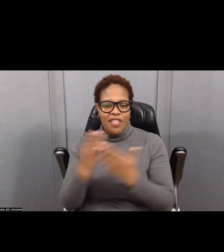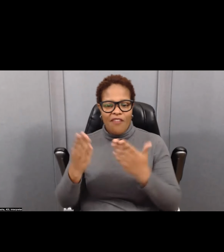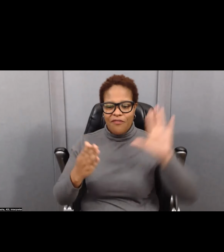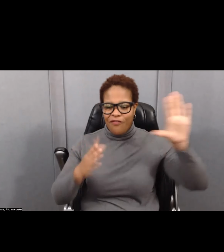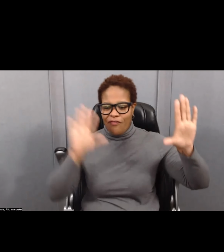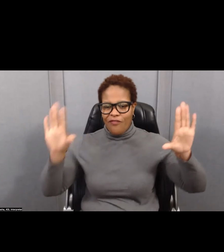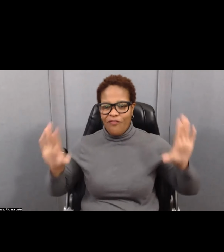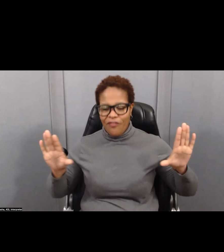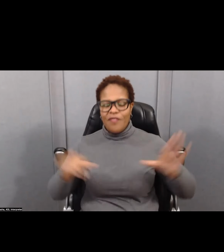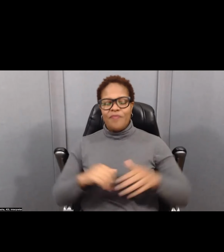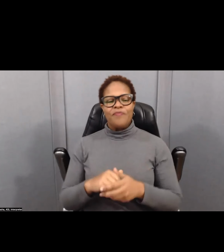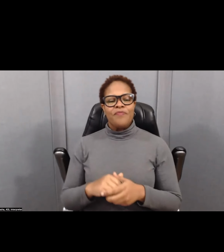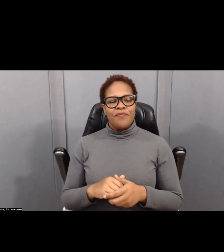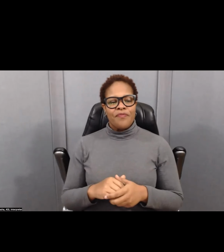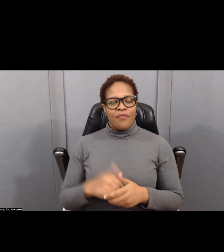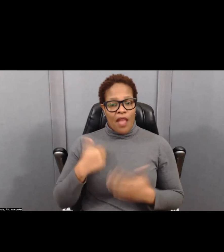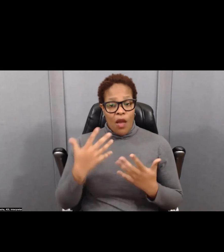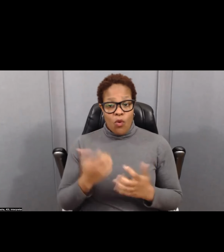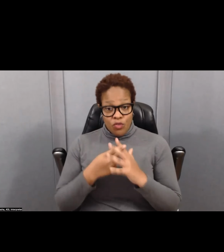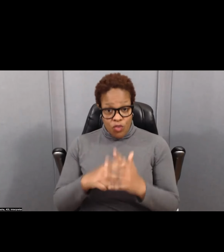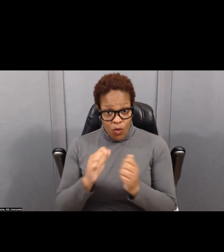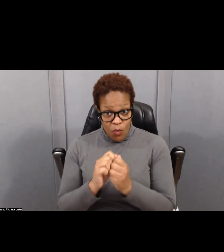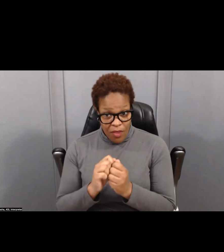So I wanna start off with this topic of cultural competency,